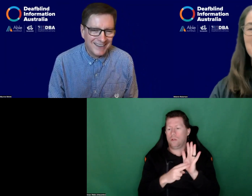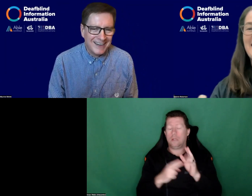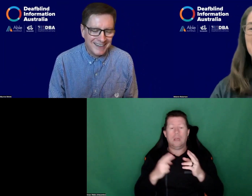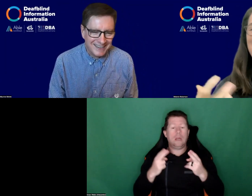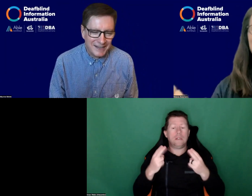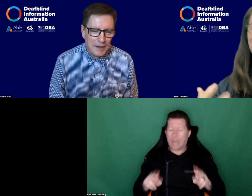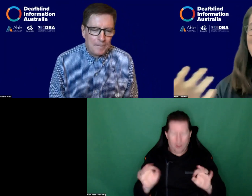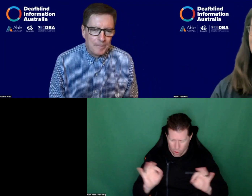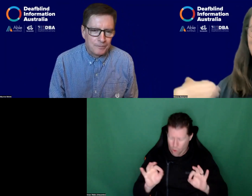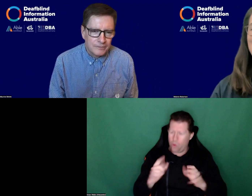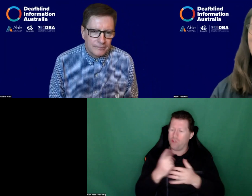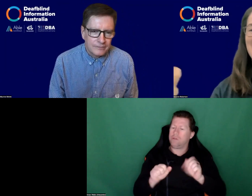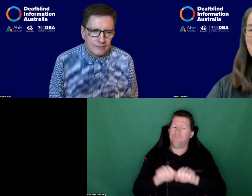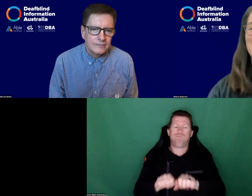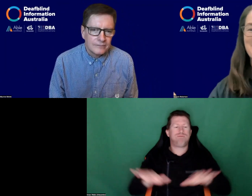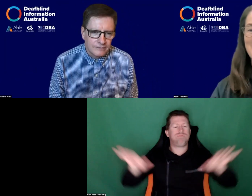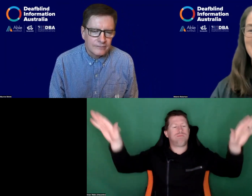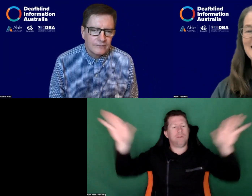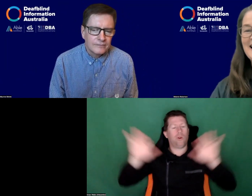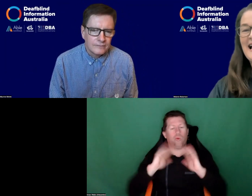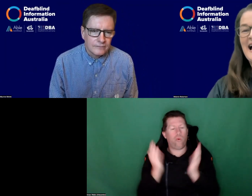They're still there doing their own thing but somewhere else.